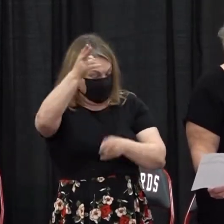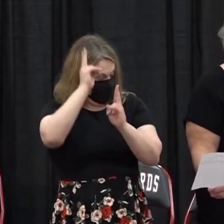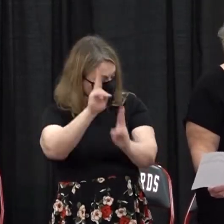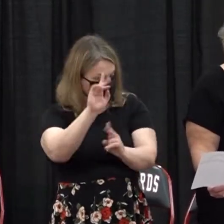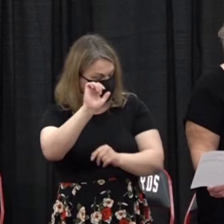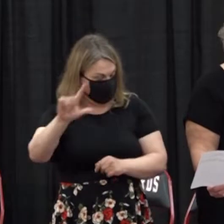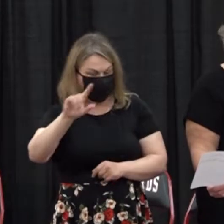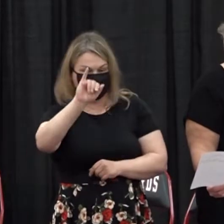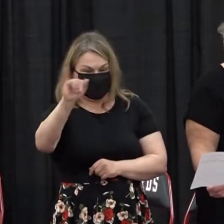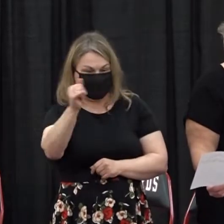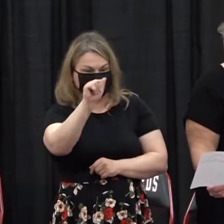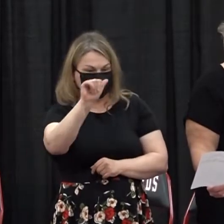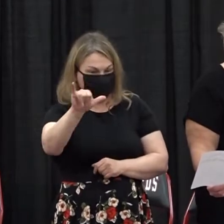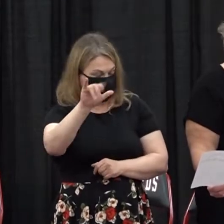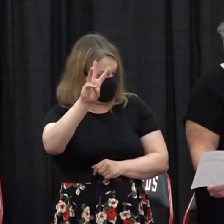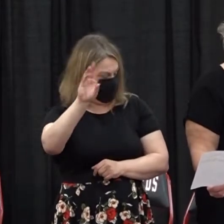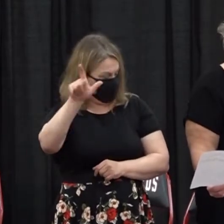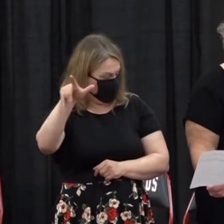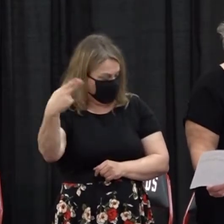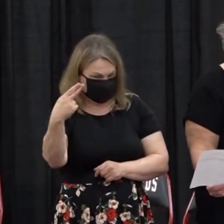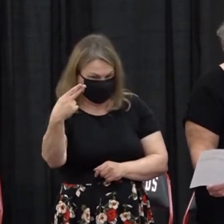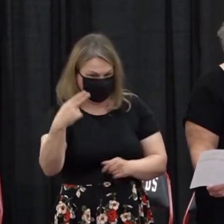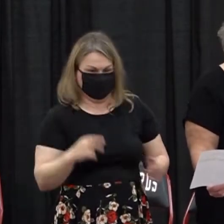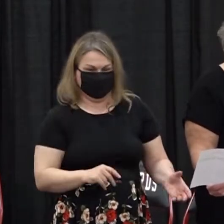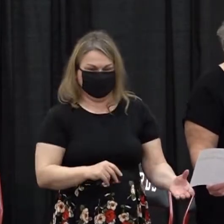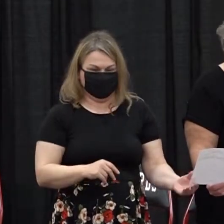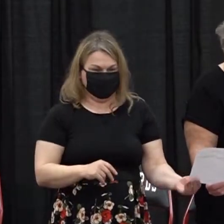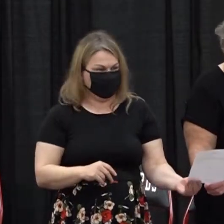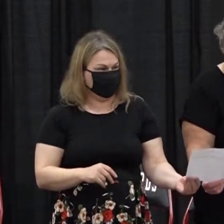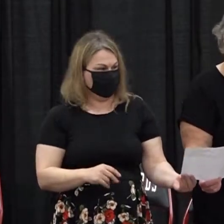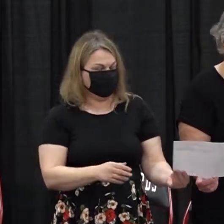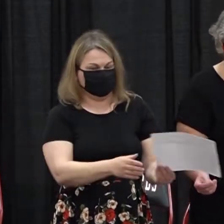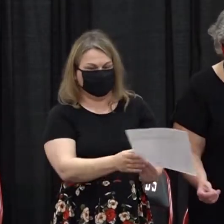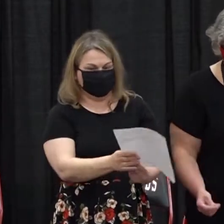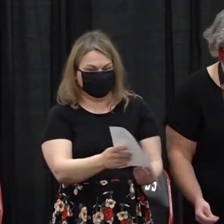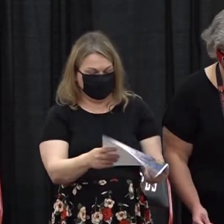The next student, Jay Welch.